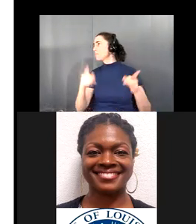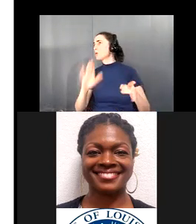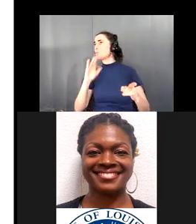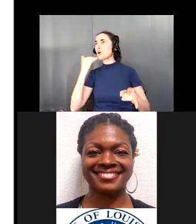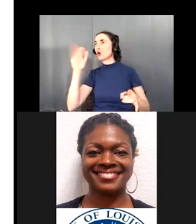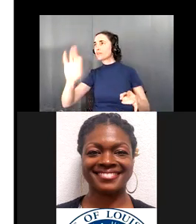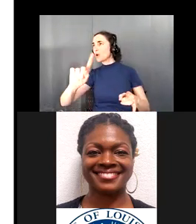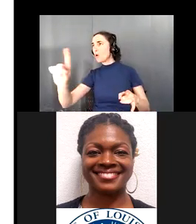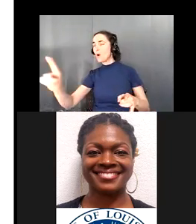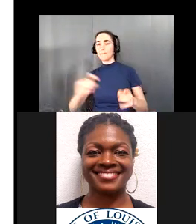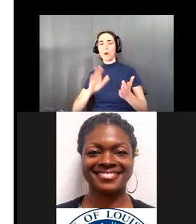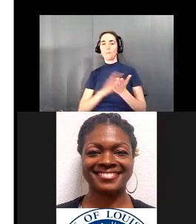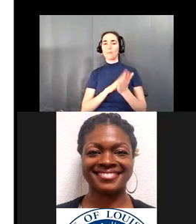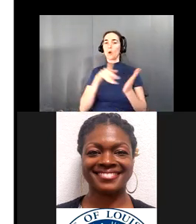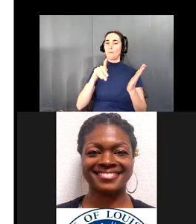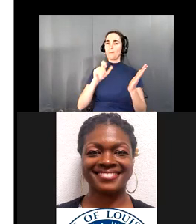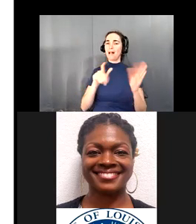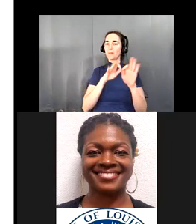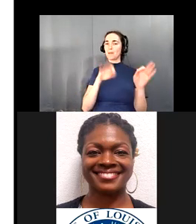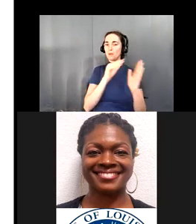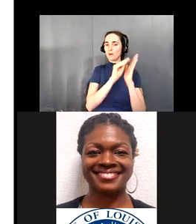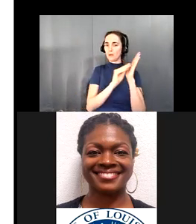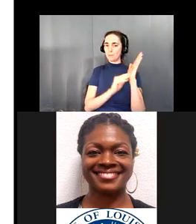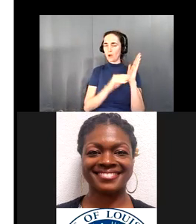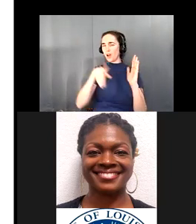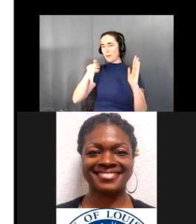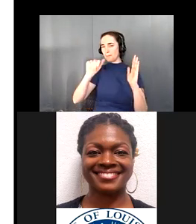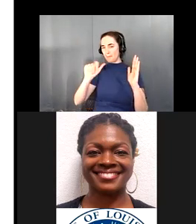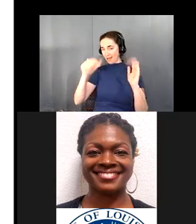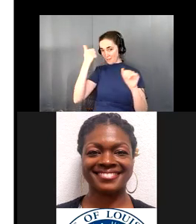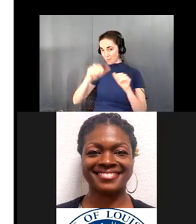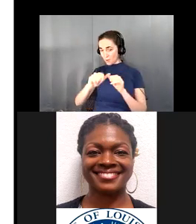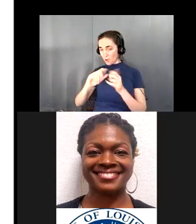down on your pal form or your personal action list and have it written down now not, don't